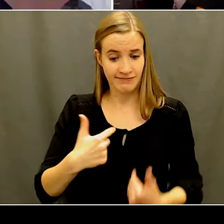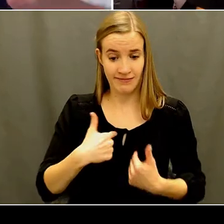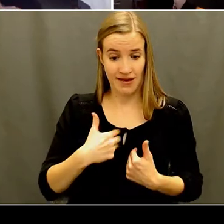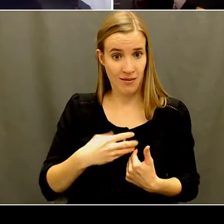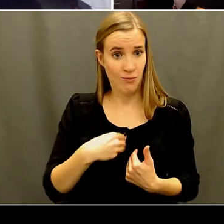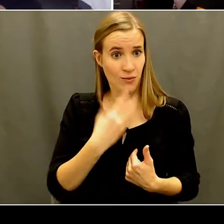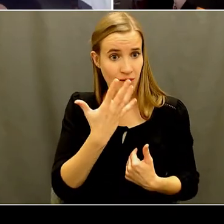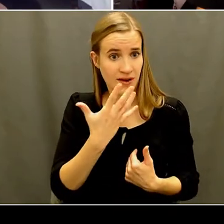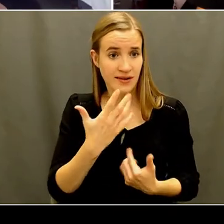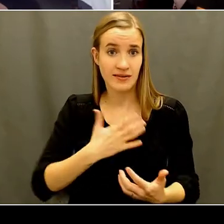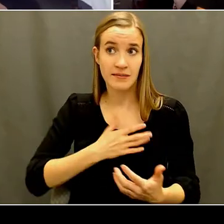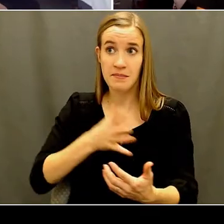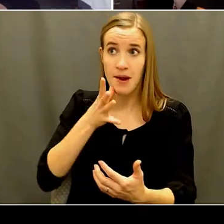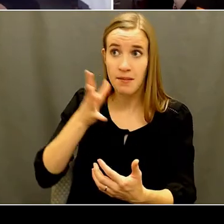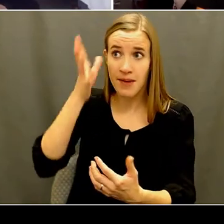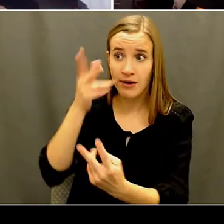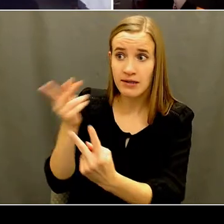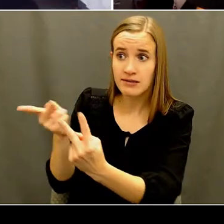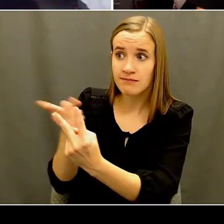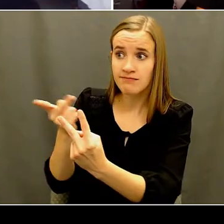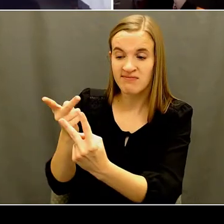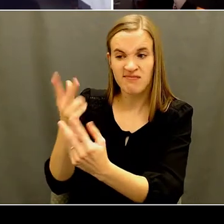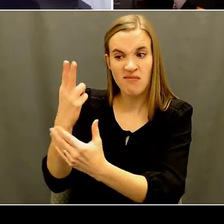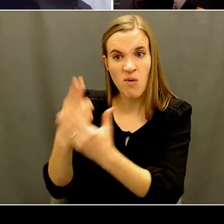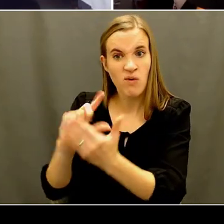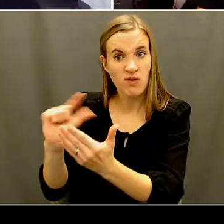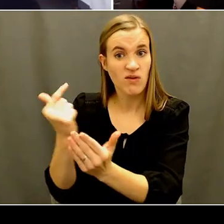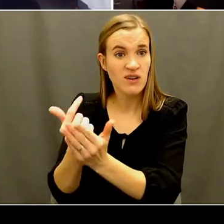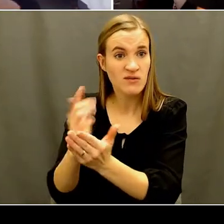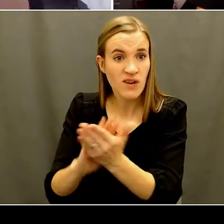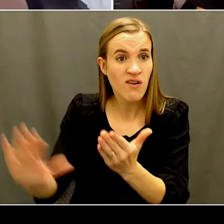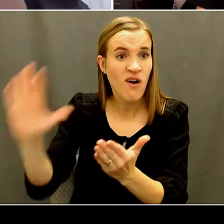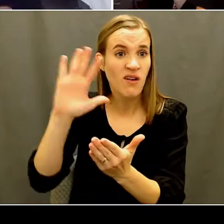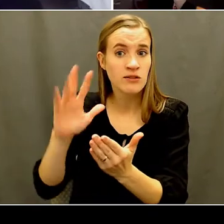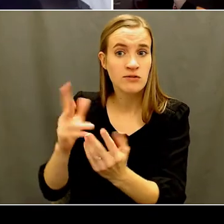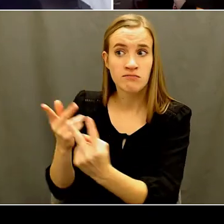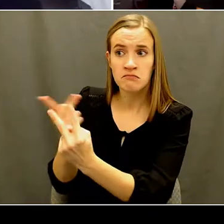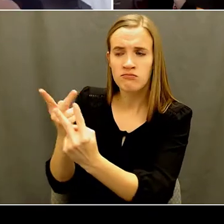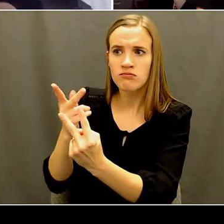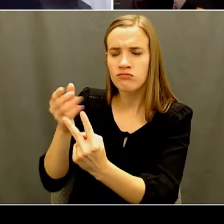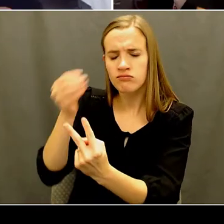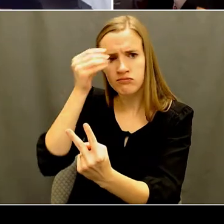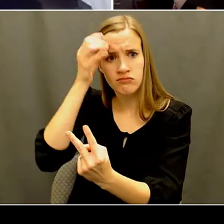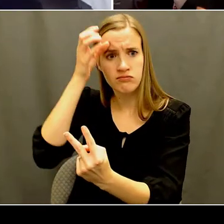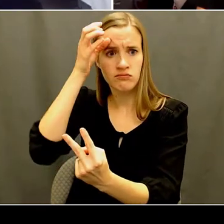enough to navigate all these systems. I graduated from a really elite